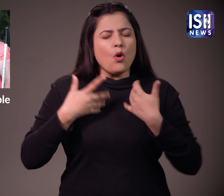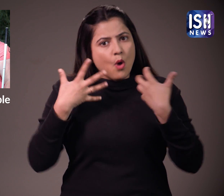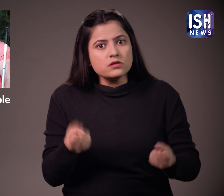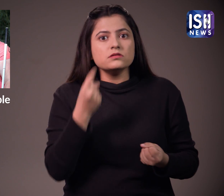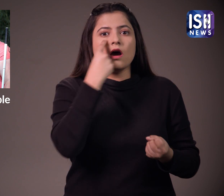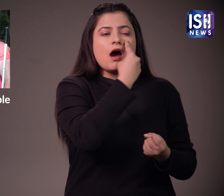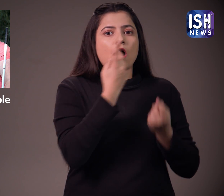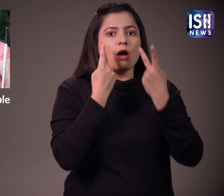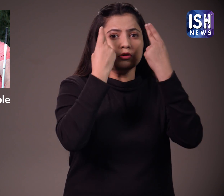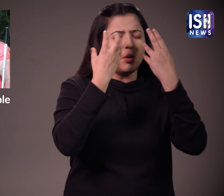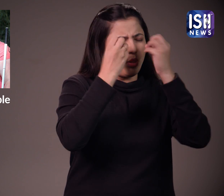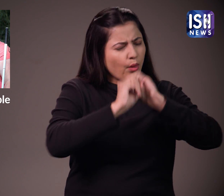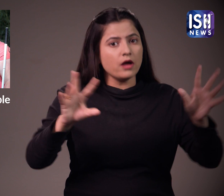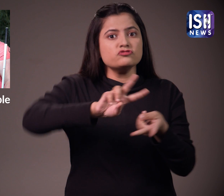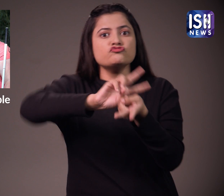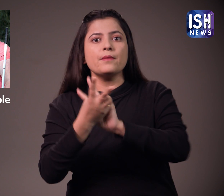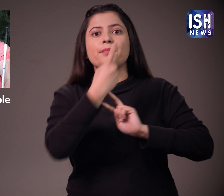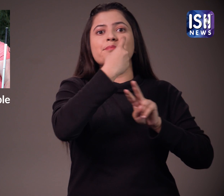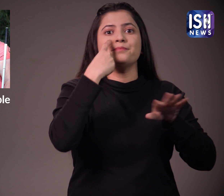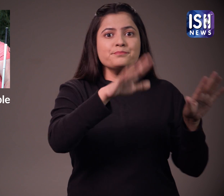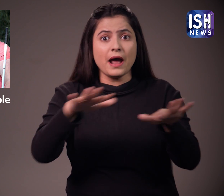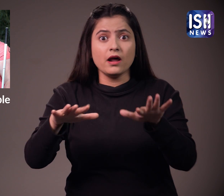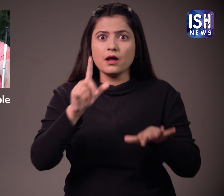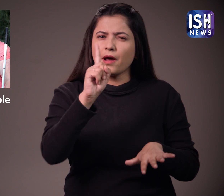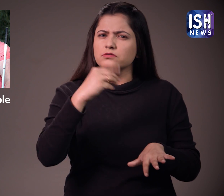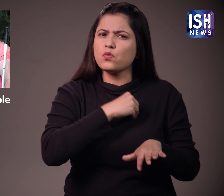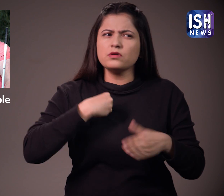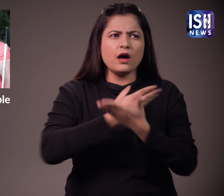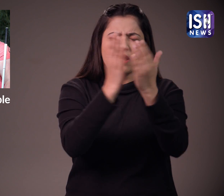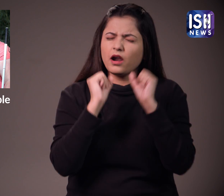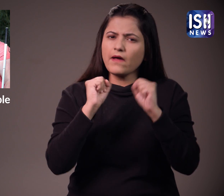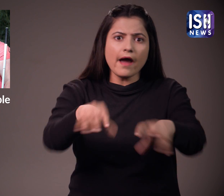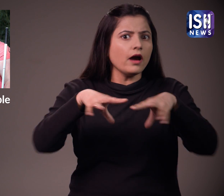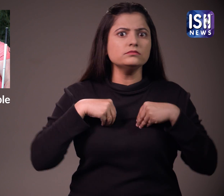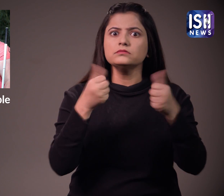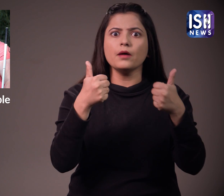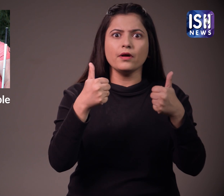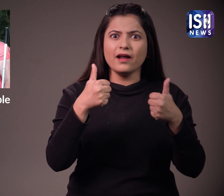She wanted to become blind but no doctor was ready to take away her eyesight.